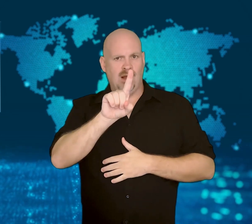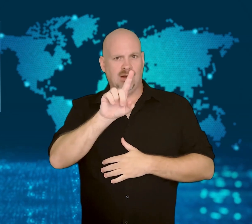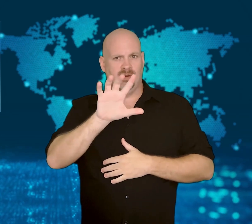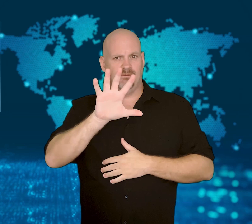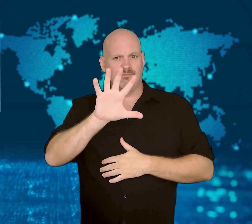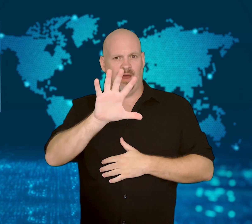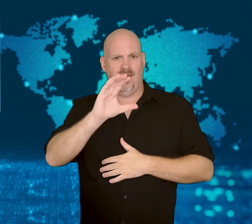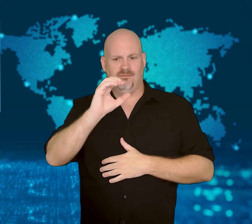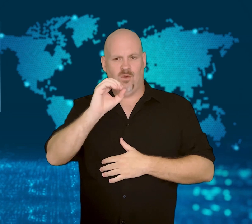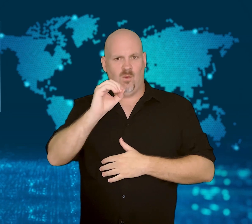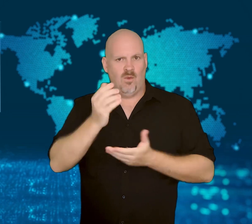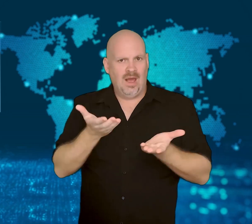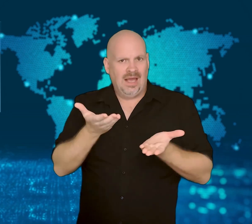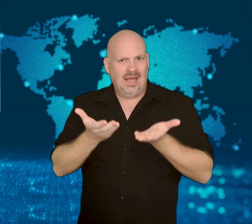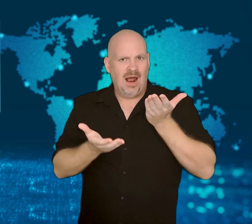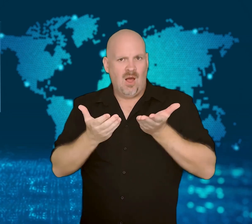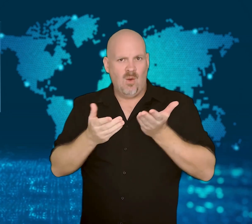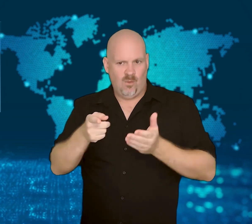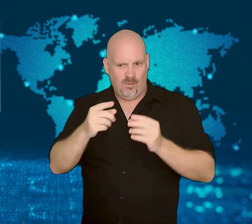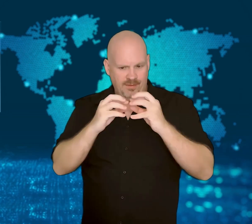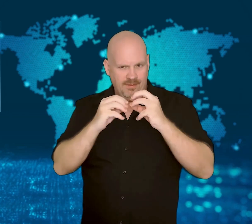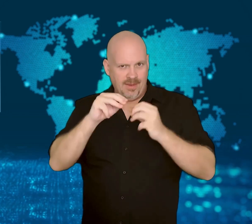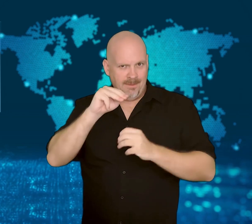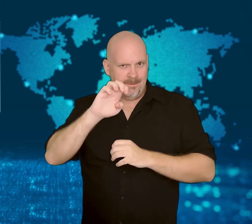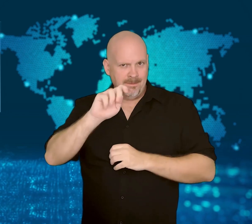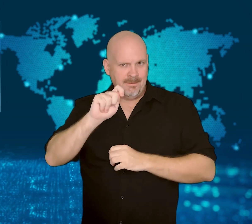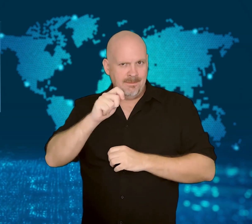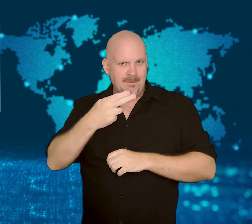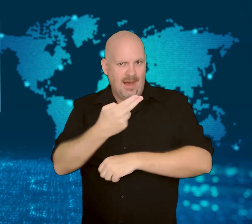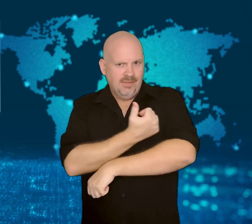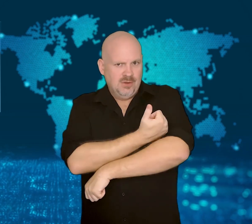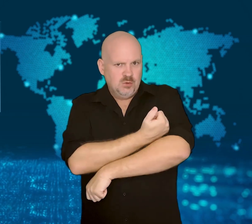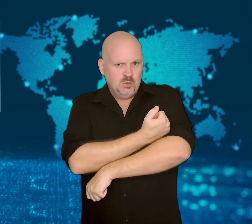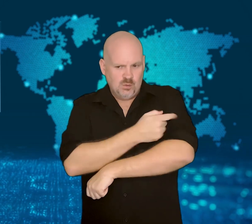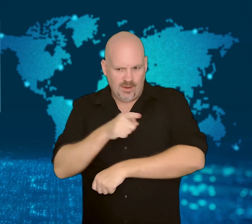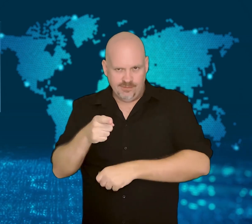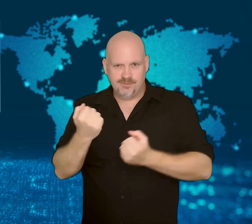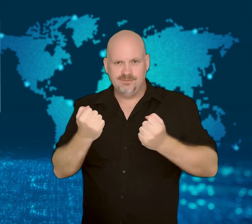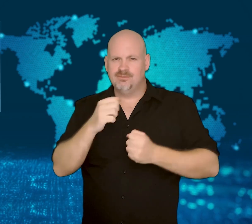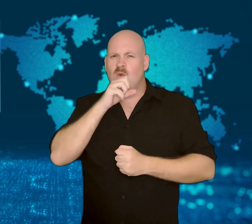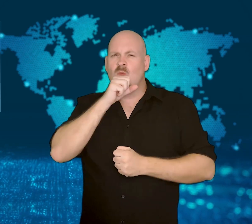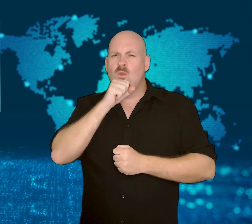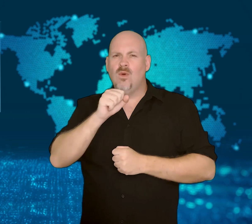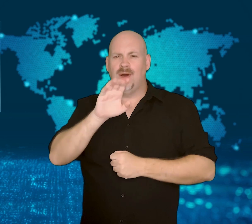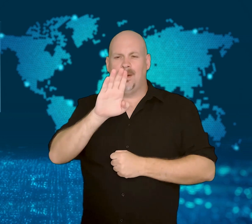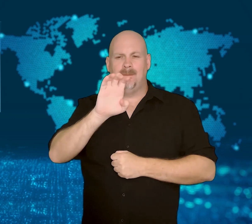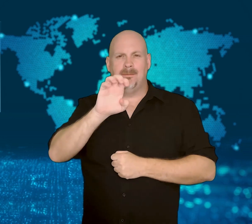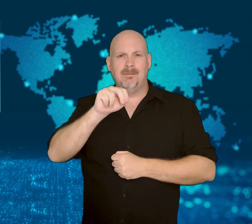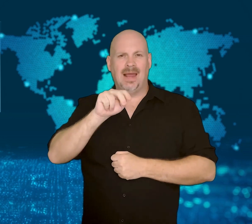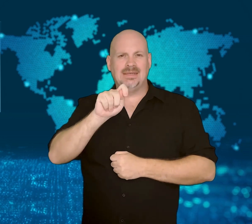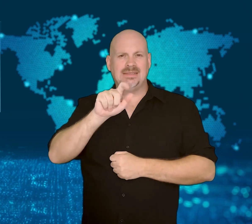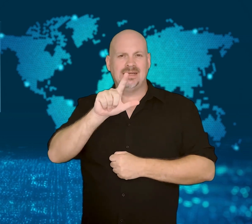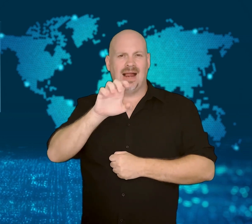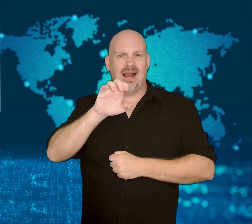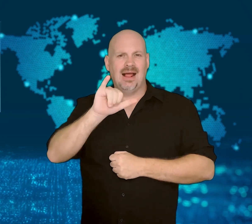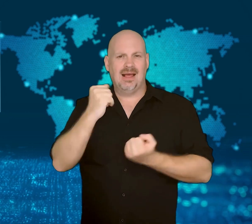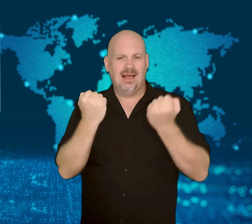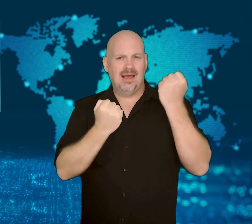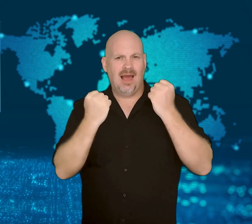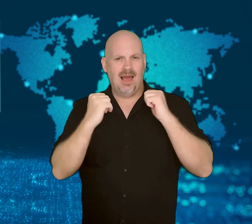found 150 kilograms of methamphetamine in a vintage Bentley car.